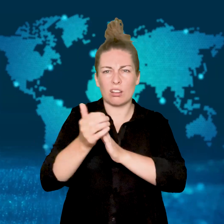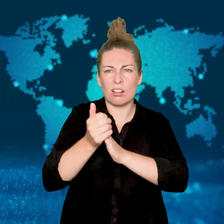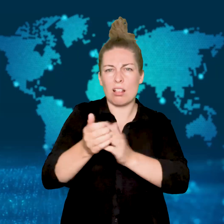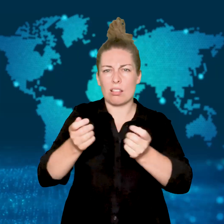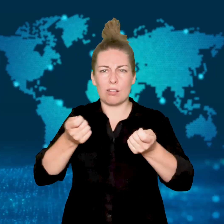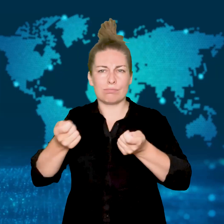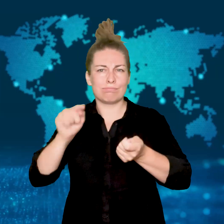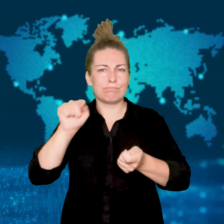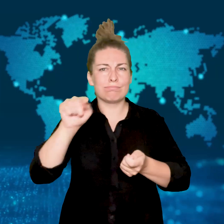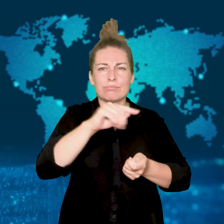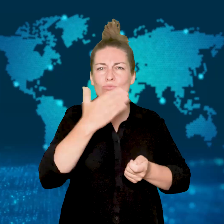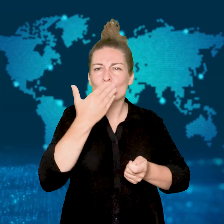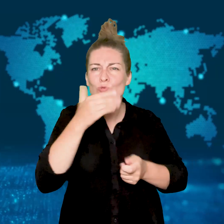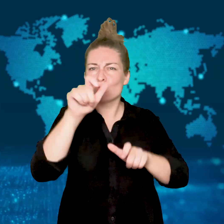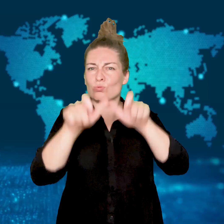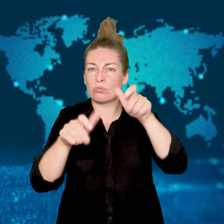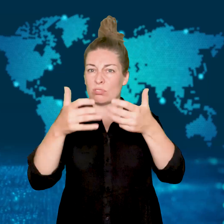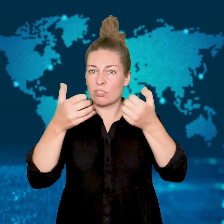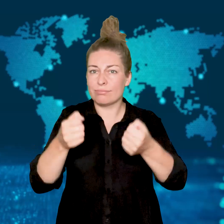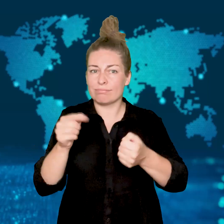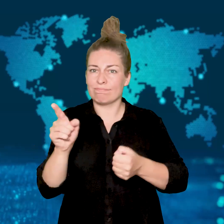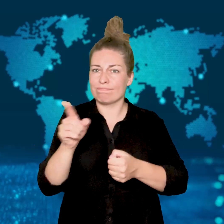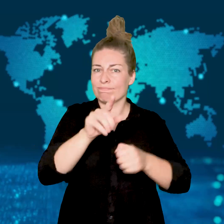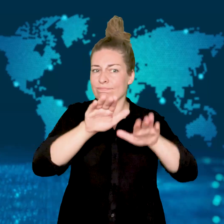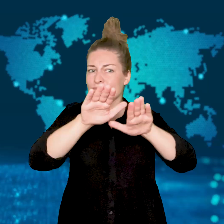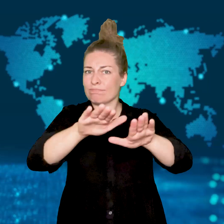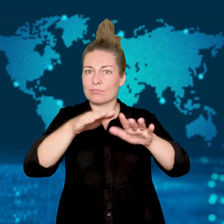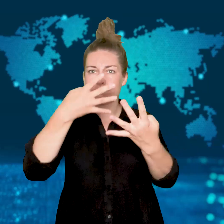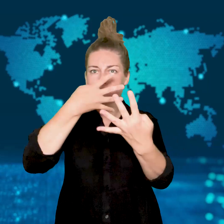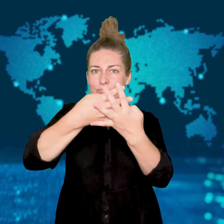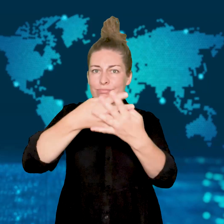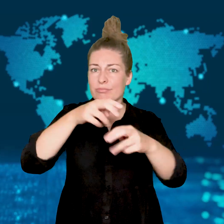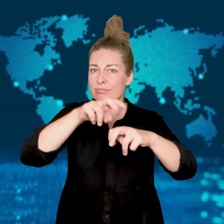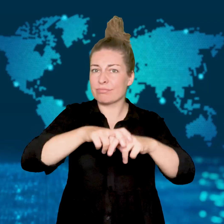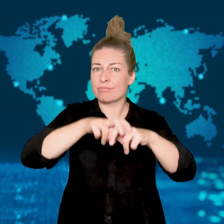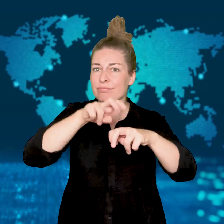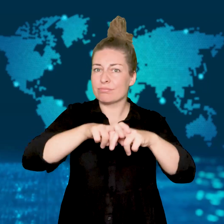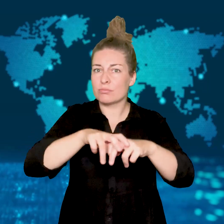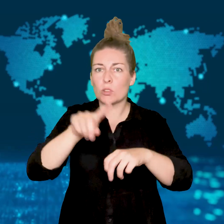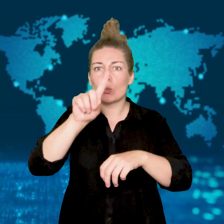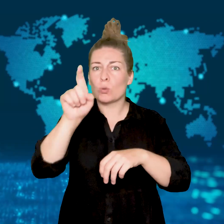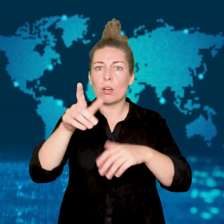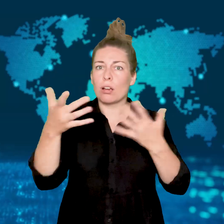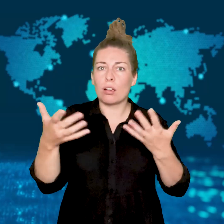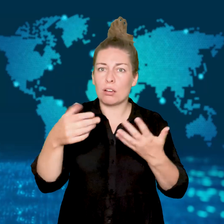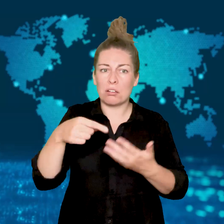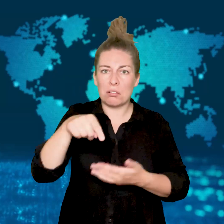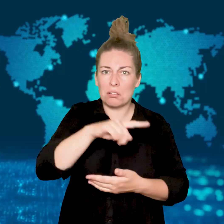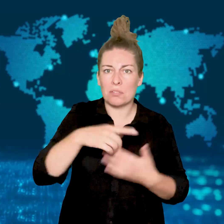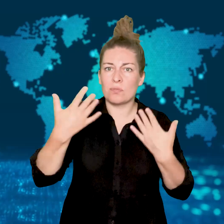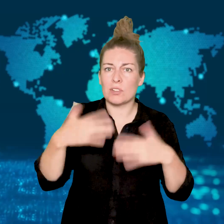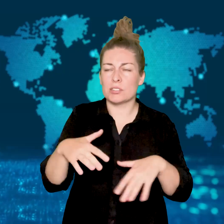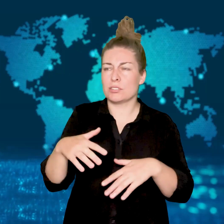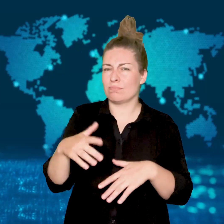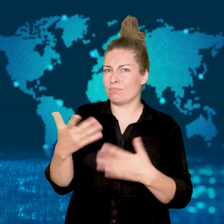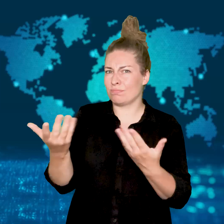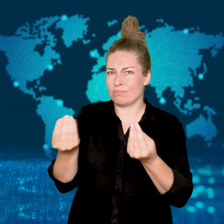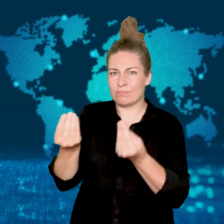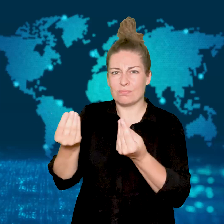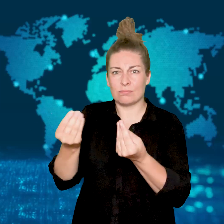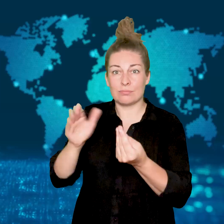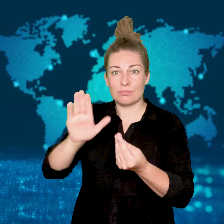were being held in prison because they had